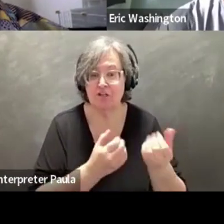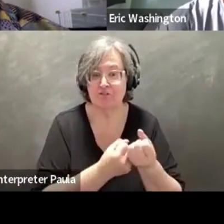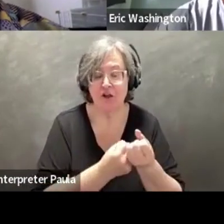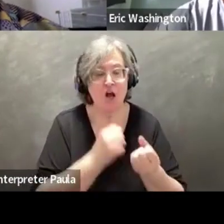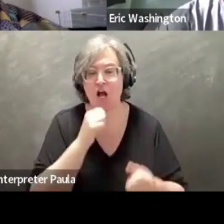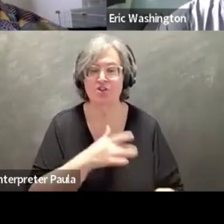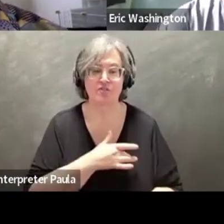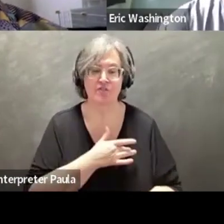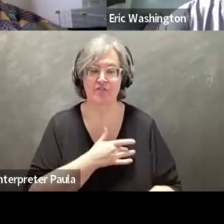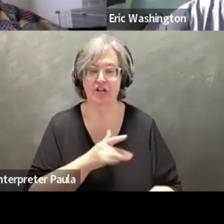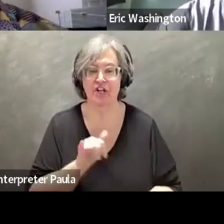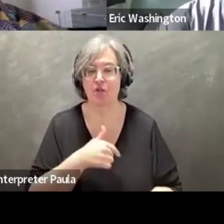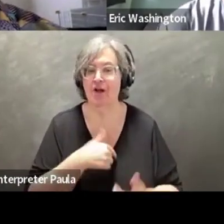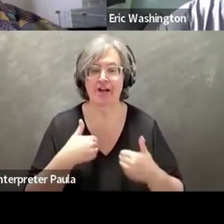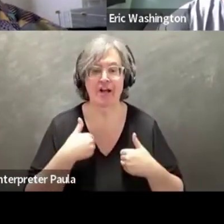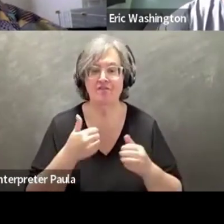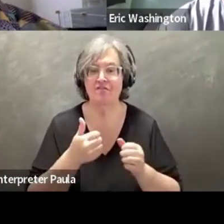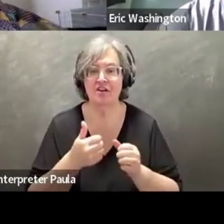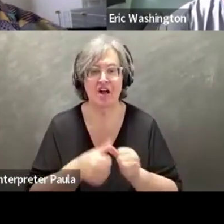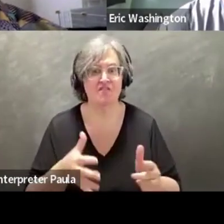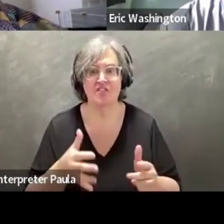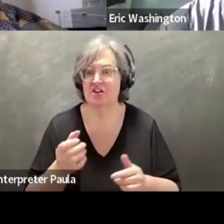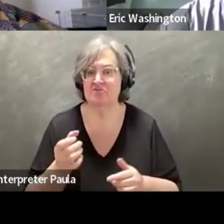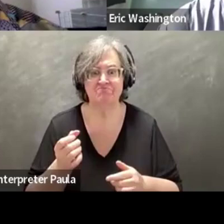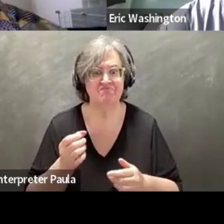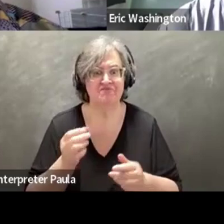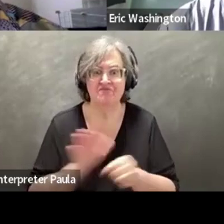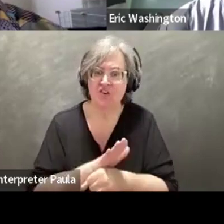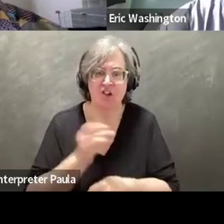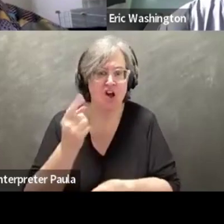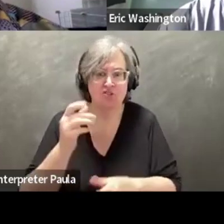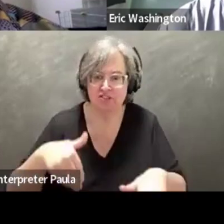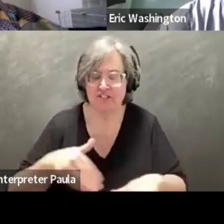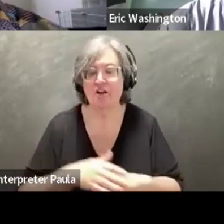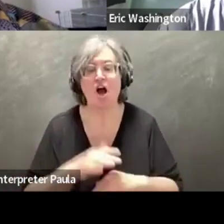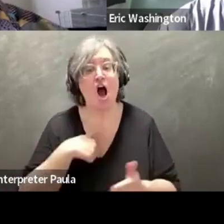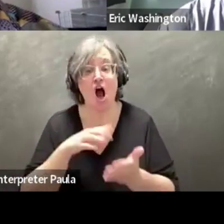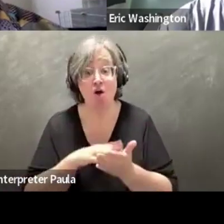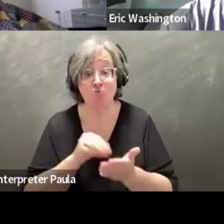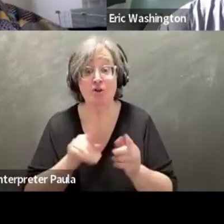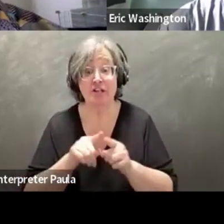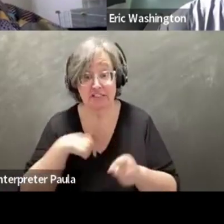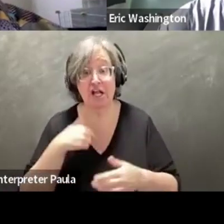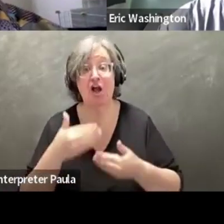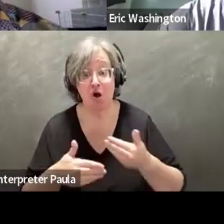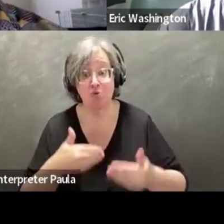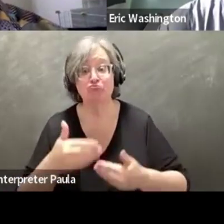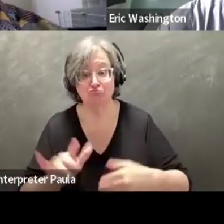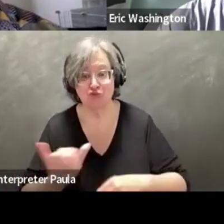have everything completely together. I'm learning as I go in a lot of ways, but I And